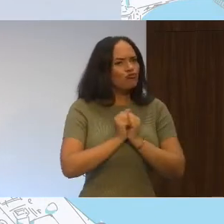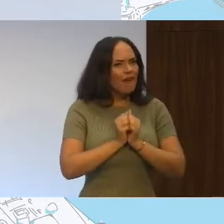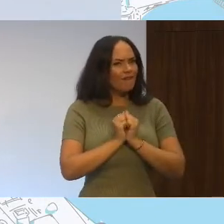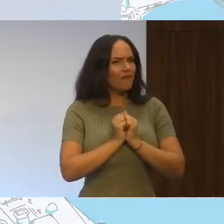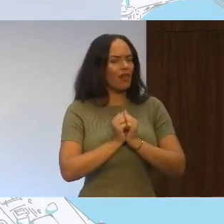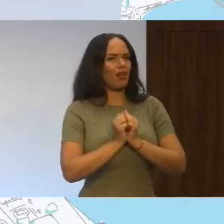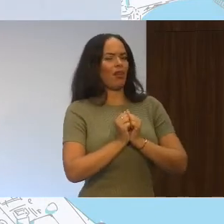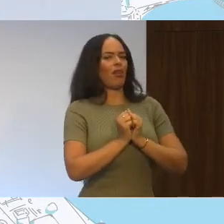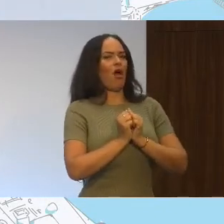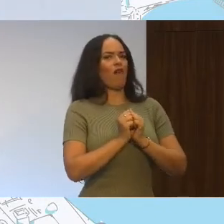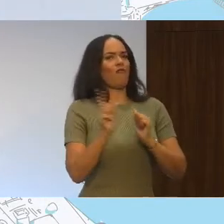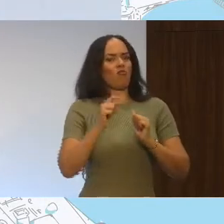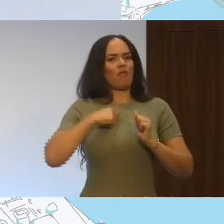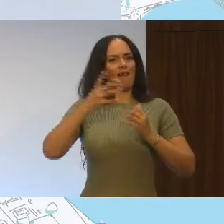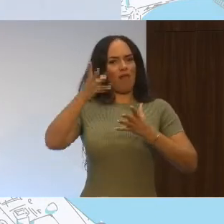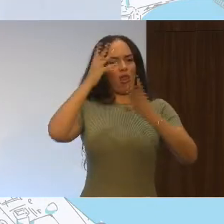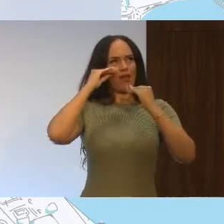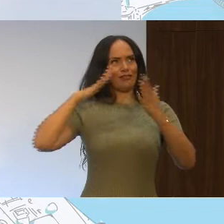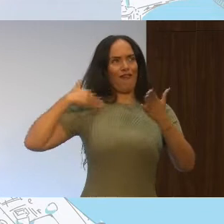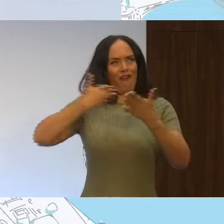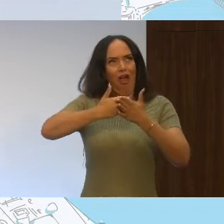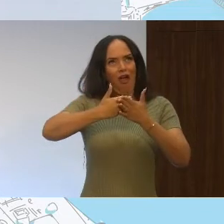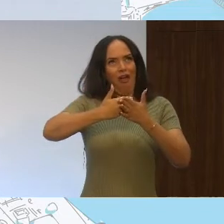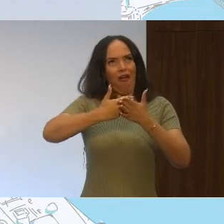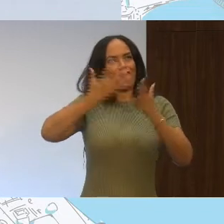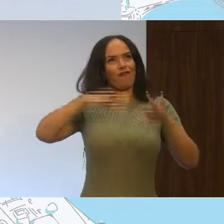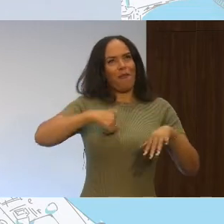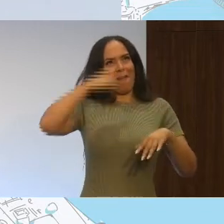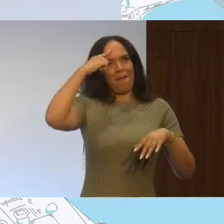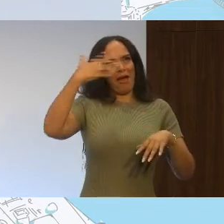Might sound like a very strange thing to say, and I do know